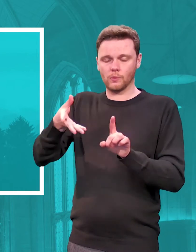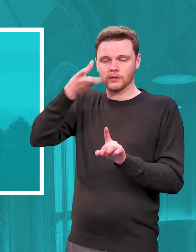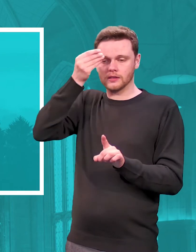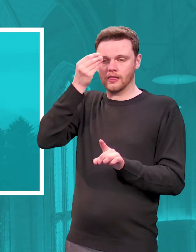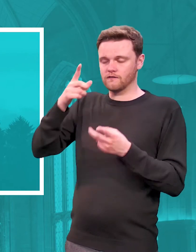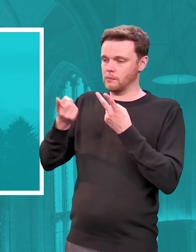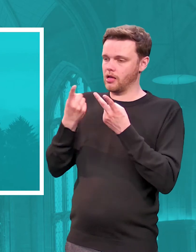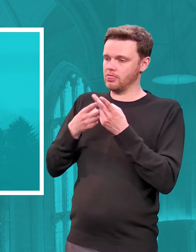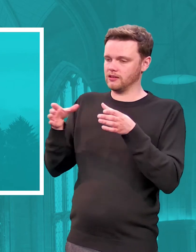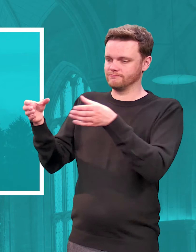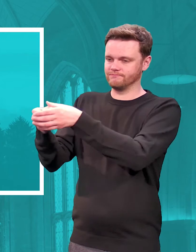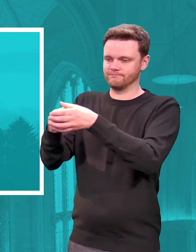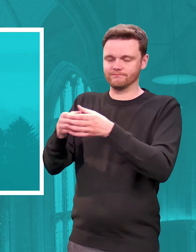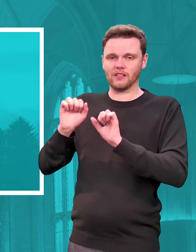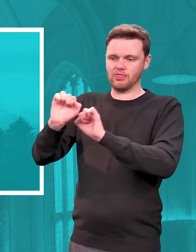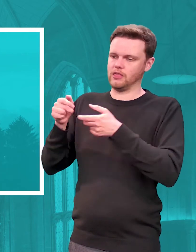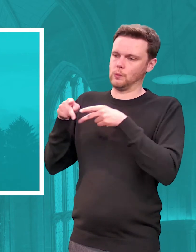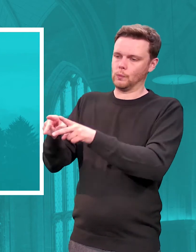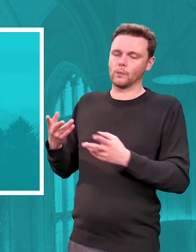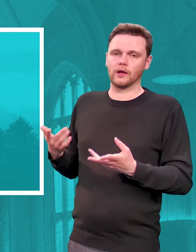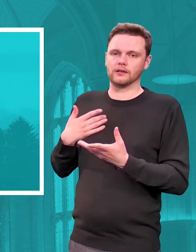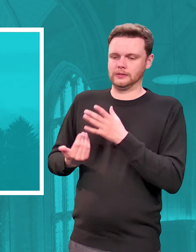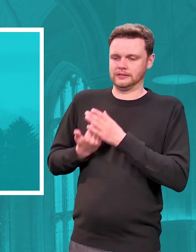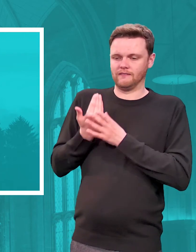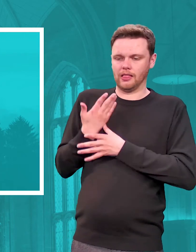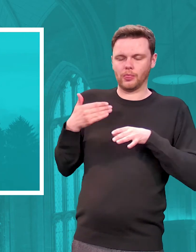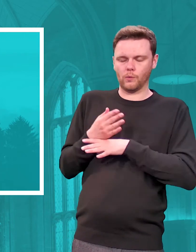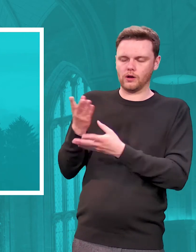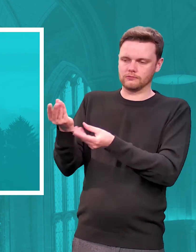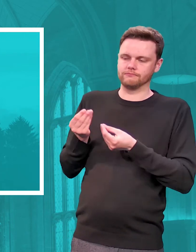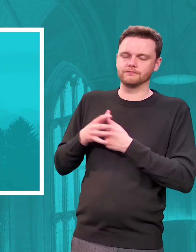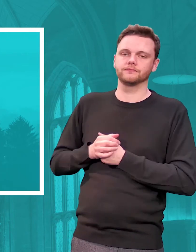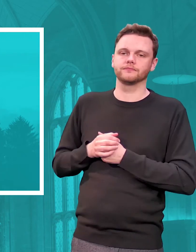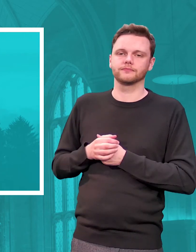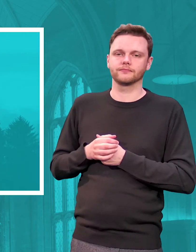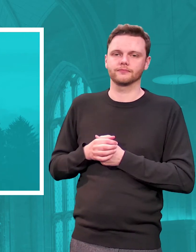and their approach as we develop this work. Speaking of technology,